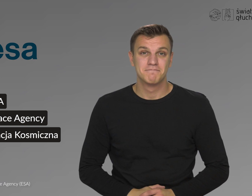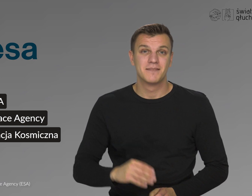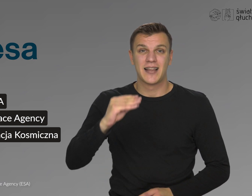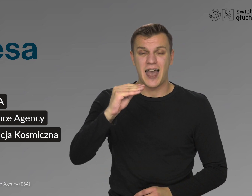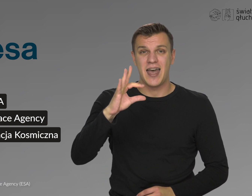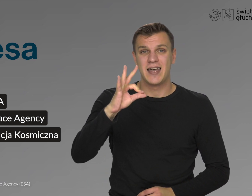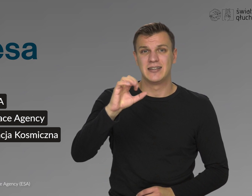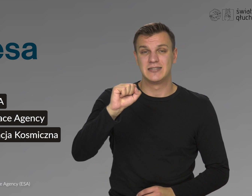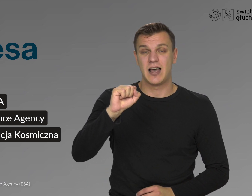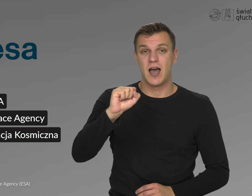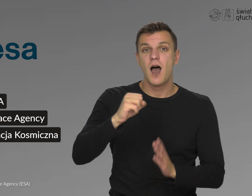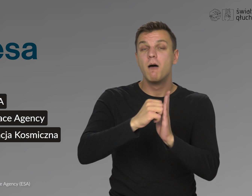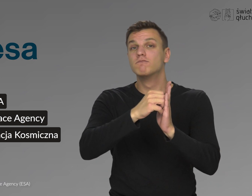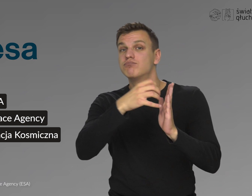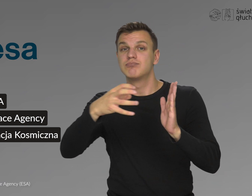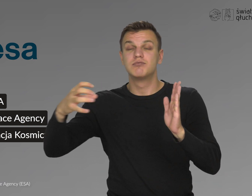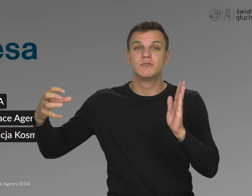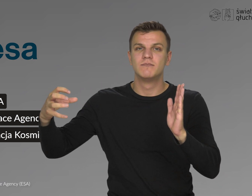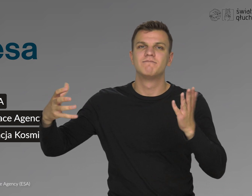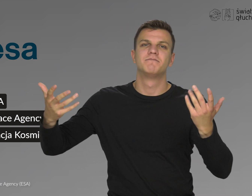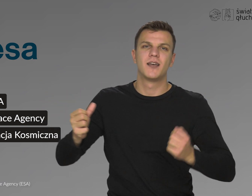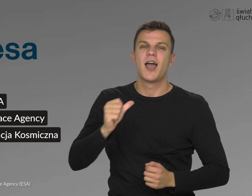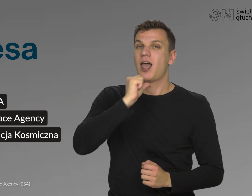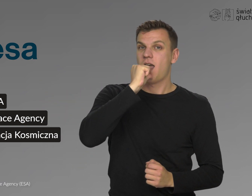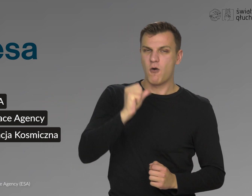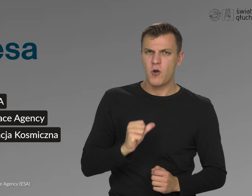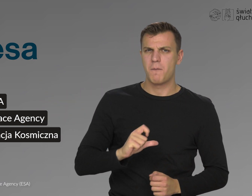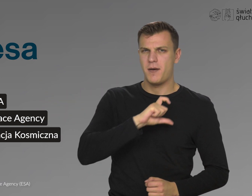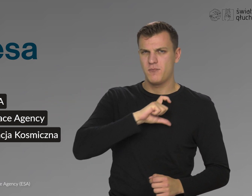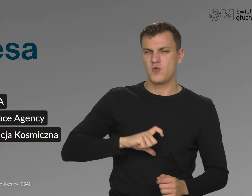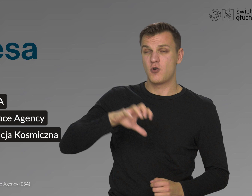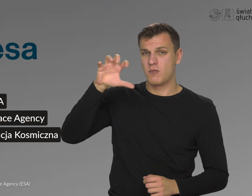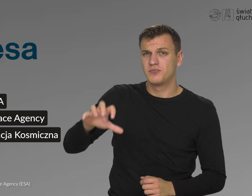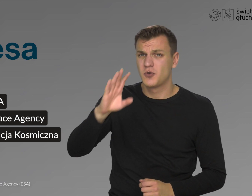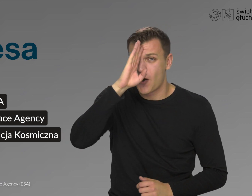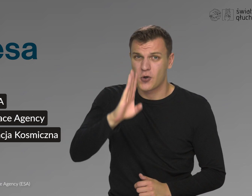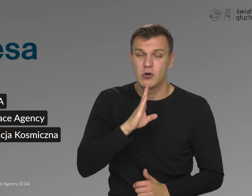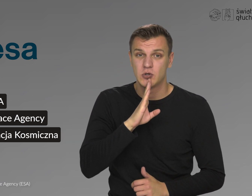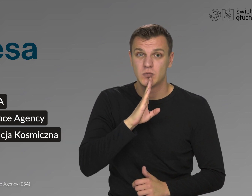ESA. When expanded, it stands for EUROPE OFFICE GROUP COSMOS.